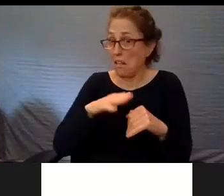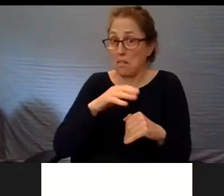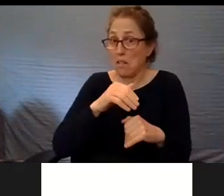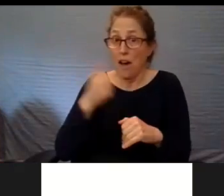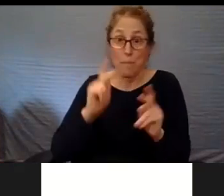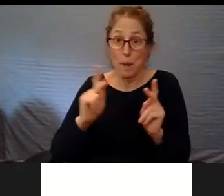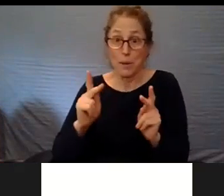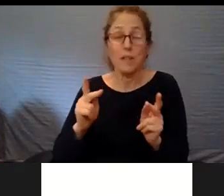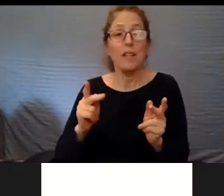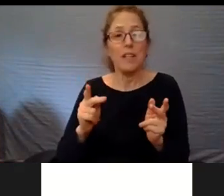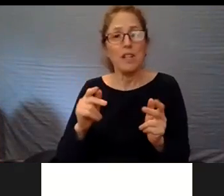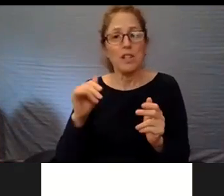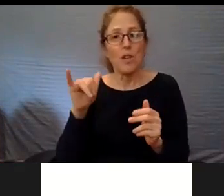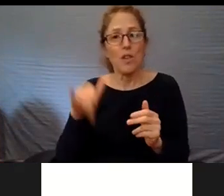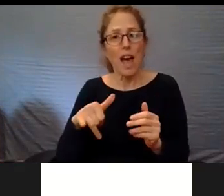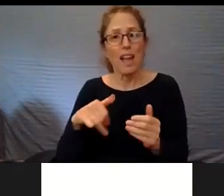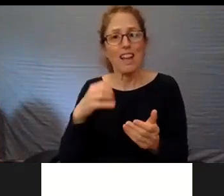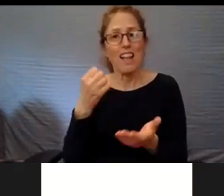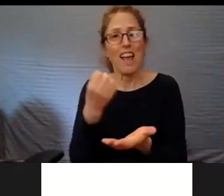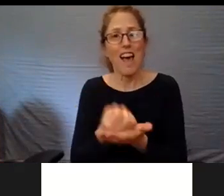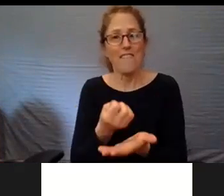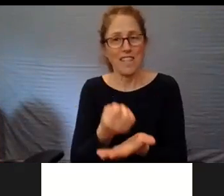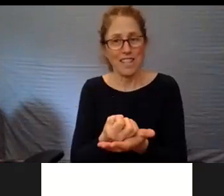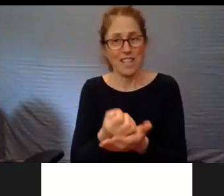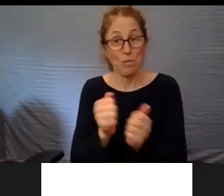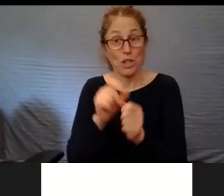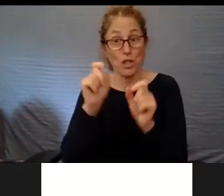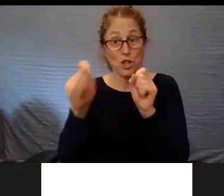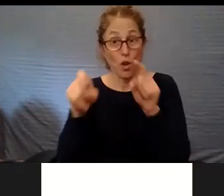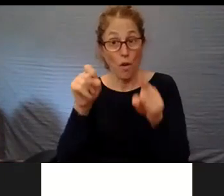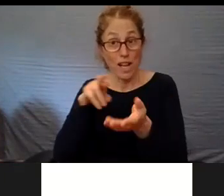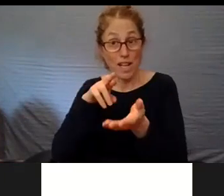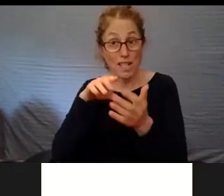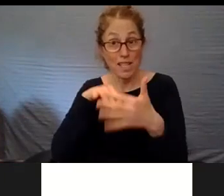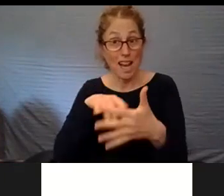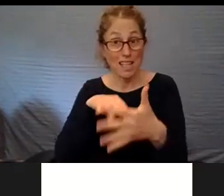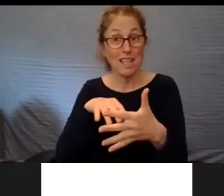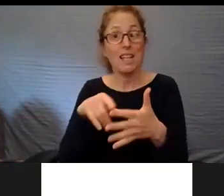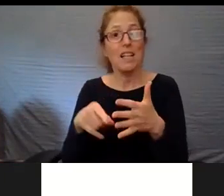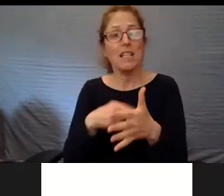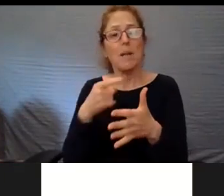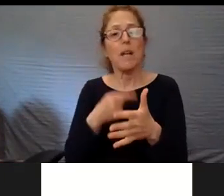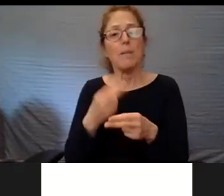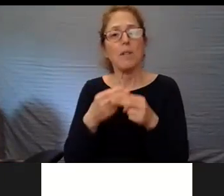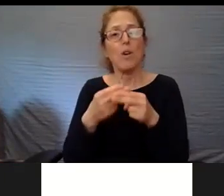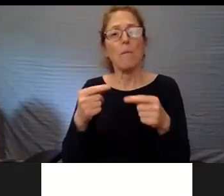So these empirical evidence with these survey studies are sometimes called paradoxical,